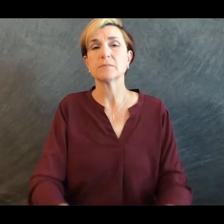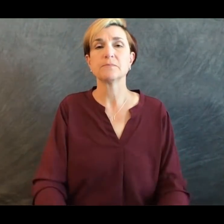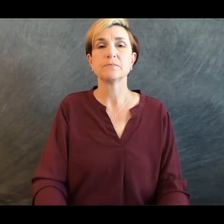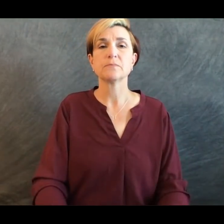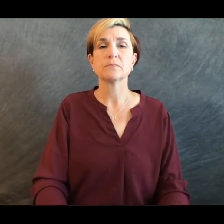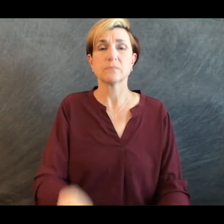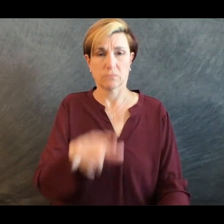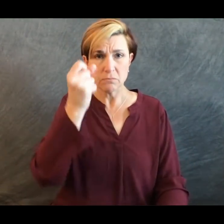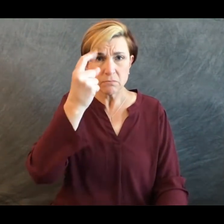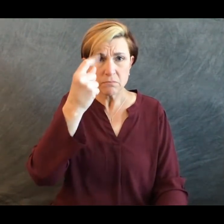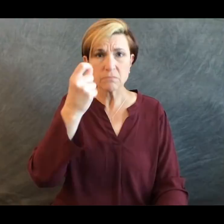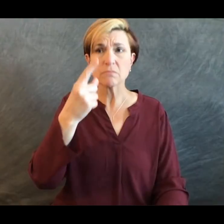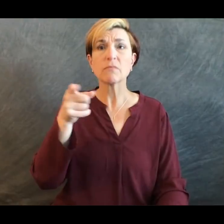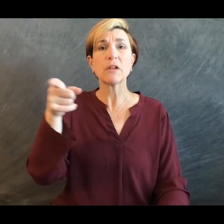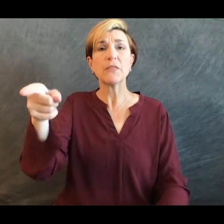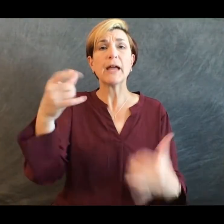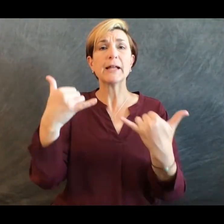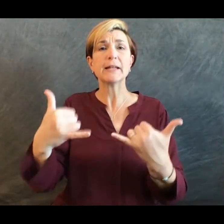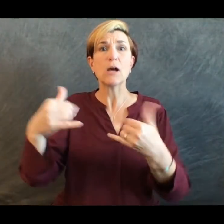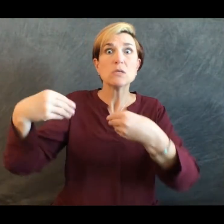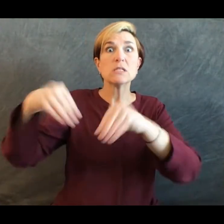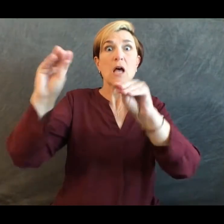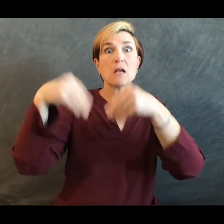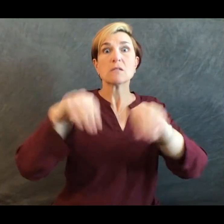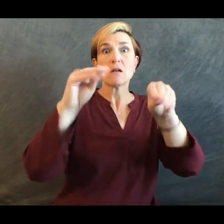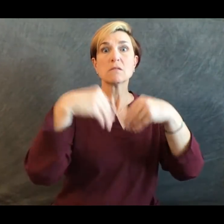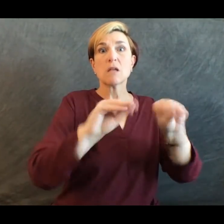the glut of oil there's a tremendous flood of oil and we don't want anything